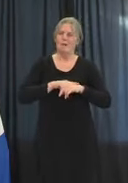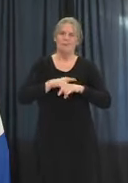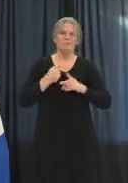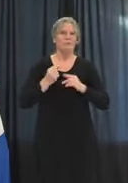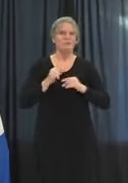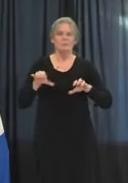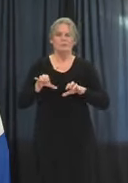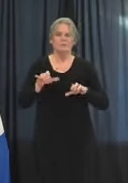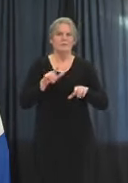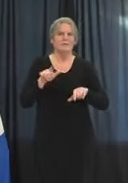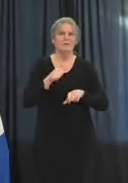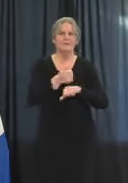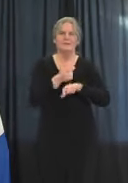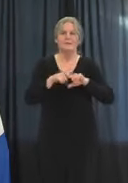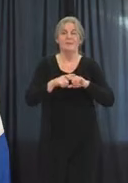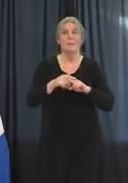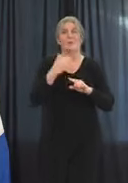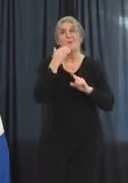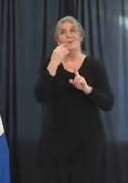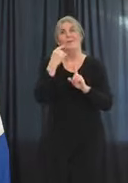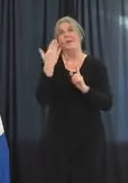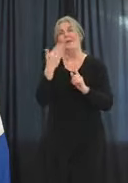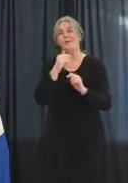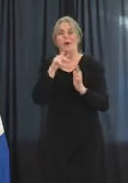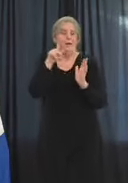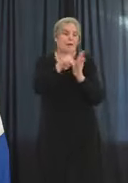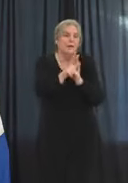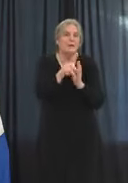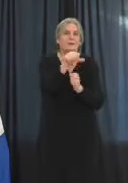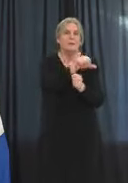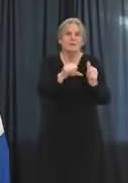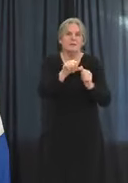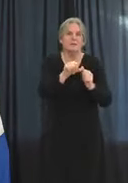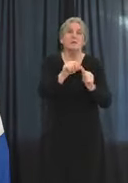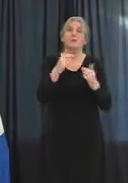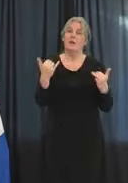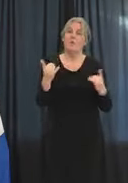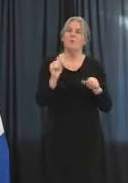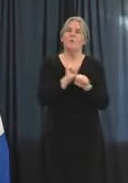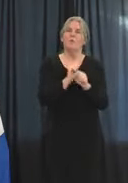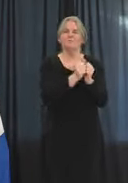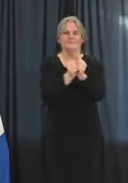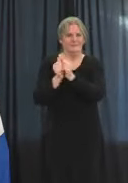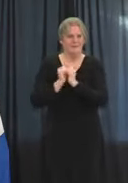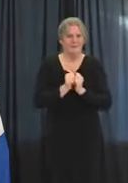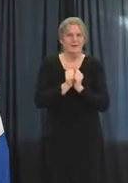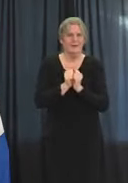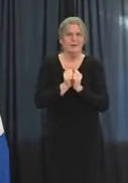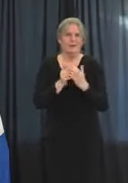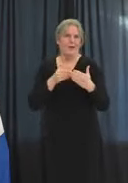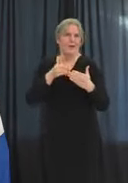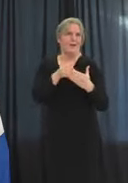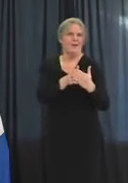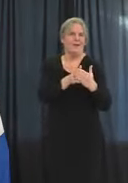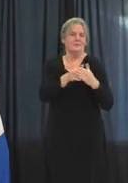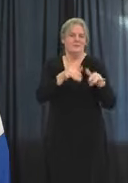How fortunate, then, that we are not killing each other, but working together against a common enemy.